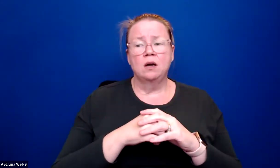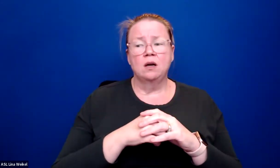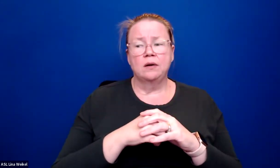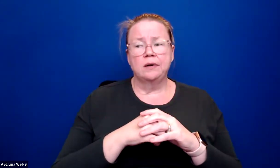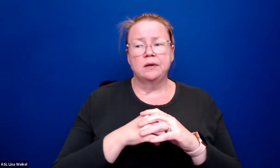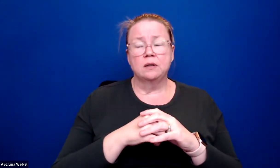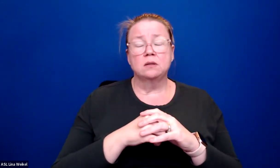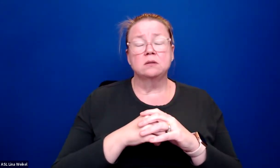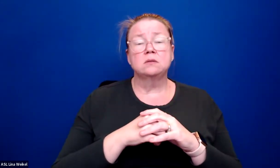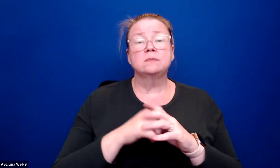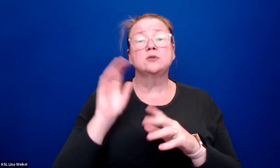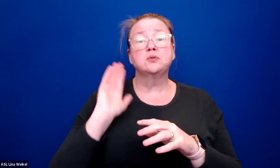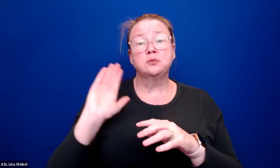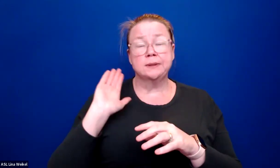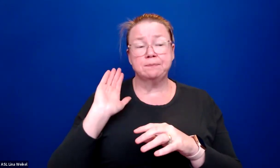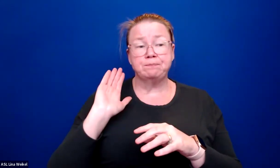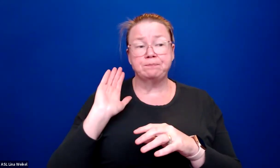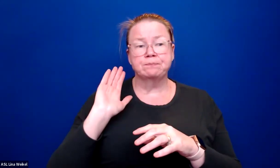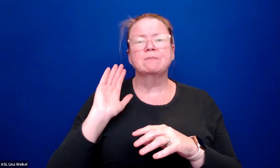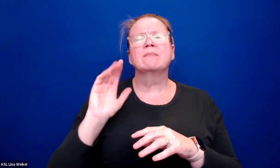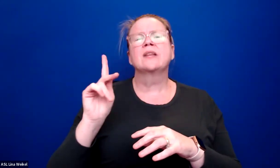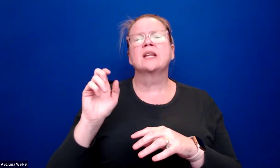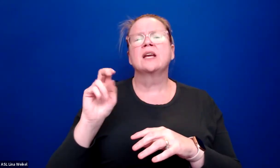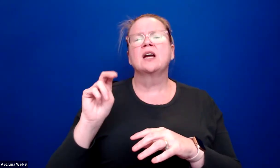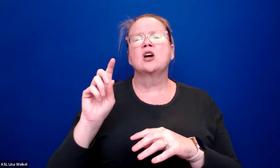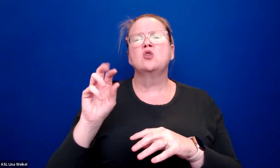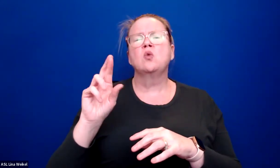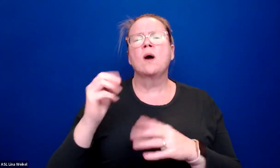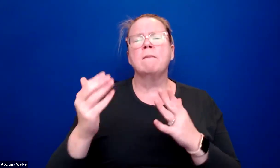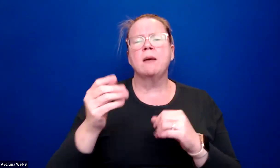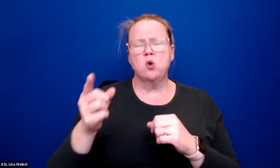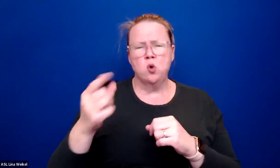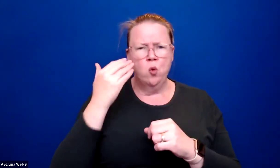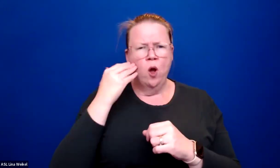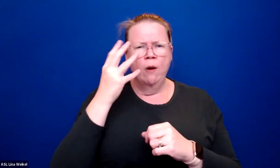Elissa w/ APRIL: there used to be, and kendra you may know them, cause I Elissa w/ APRIL: pretty sure they were in